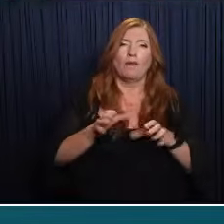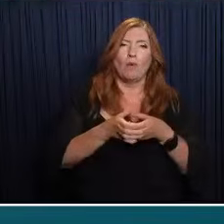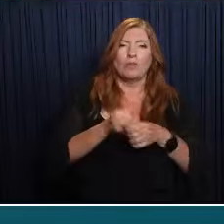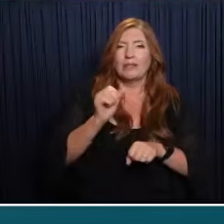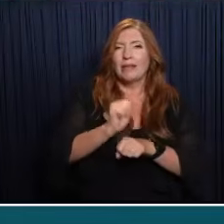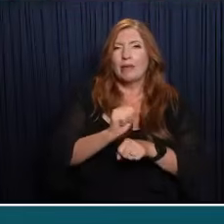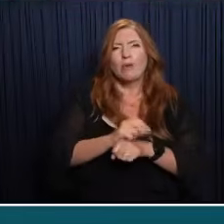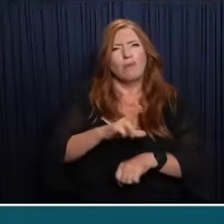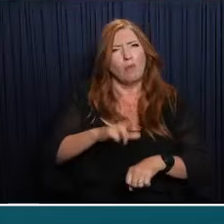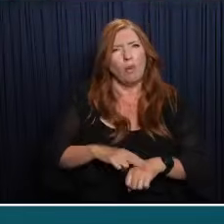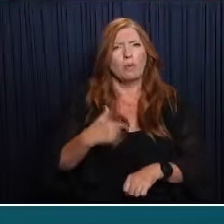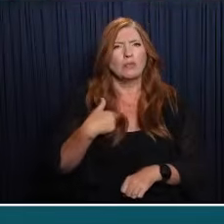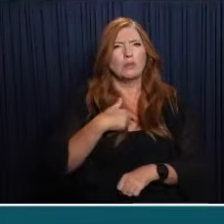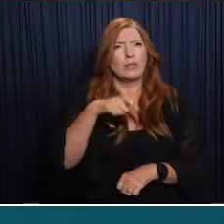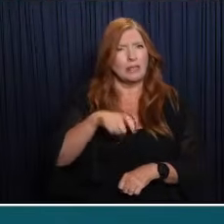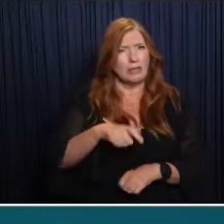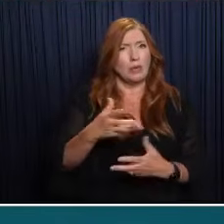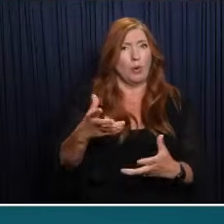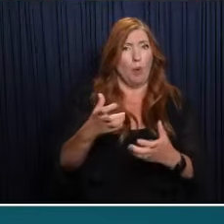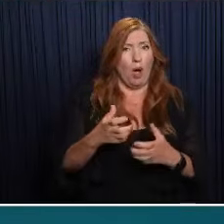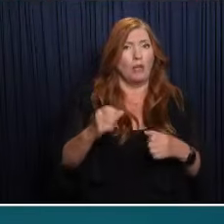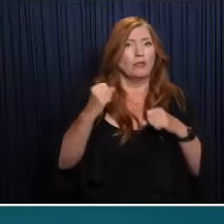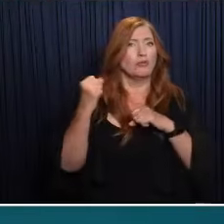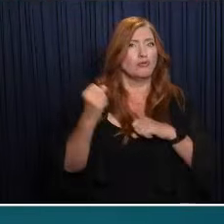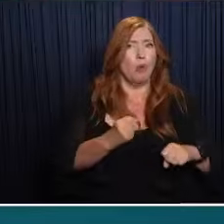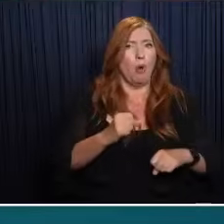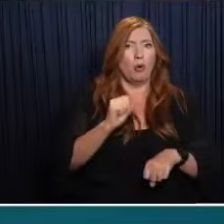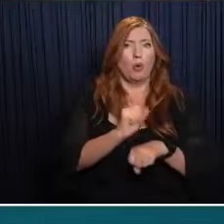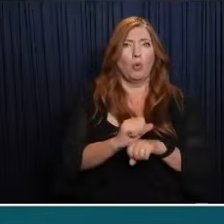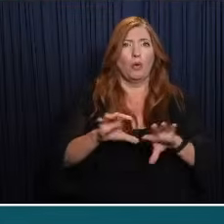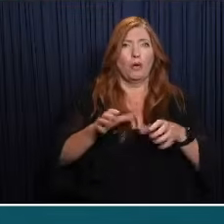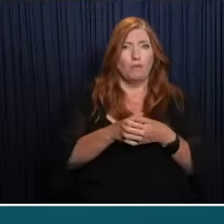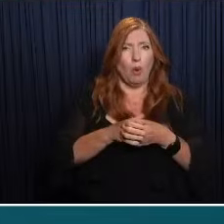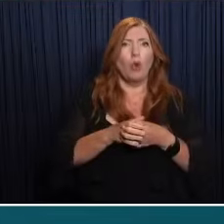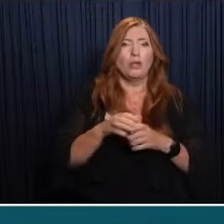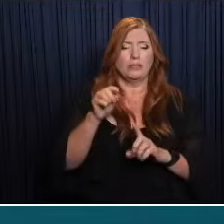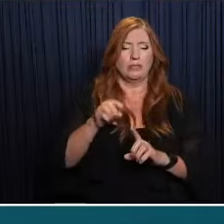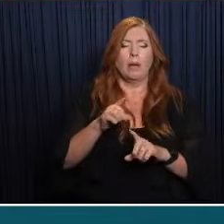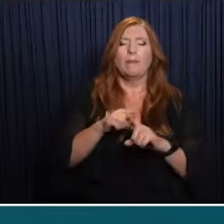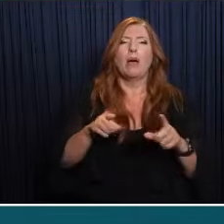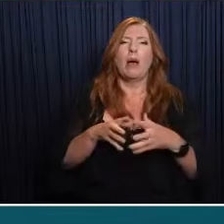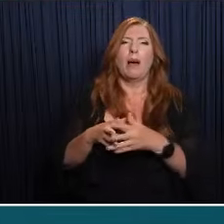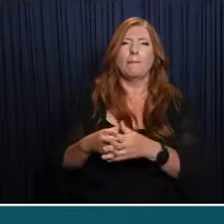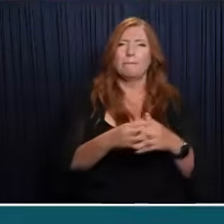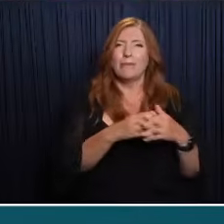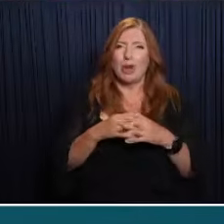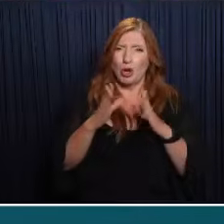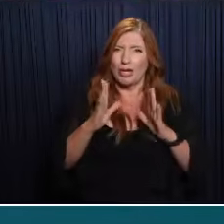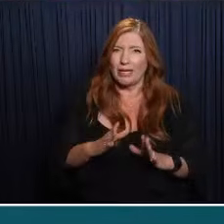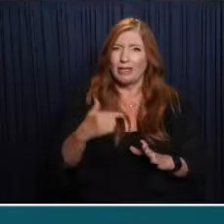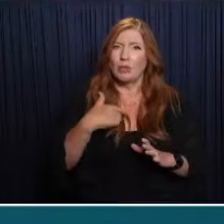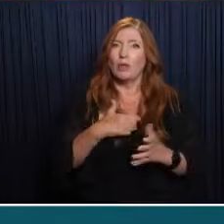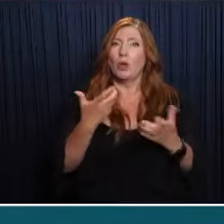LAYER, RIGHT? WHO IS HERE FOR WORKFORCE LABOR. OF COURSE WE NEED STRONG